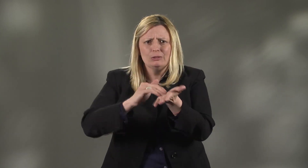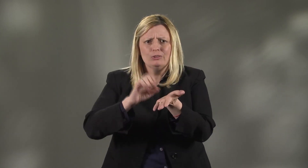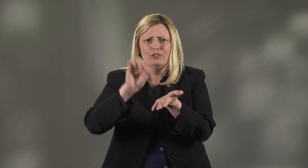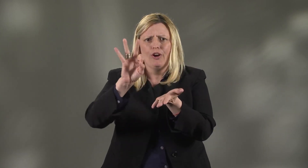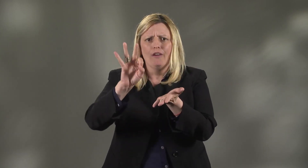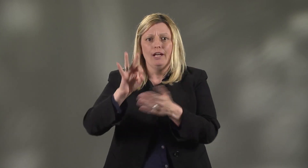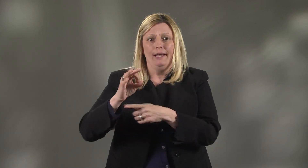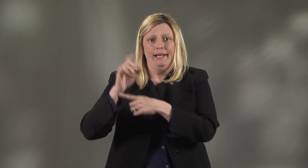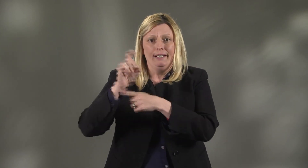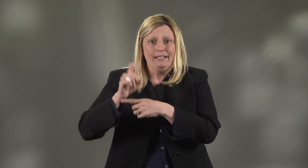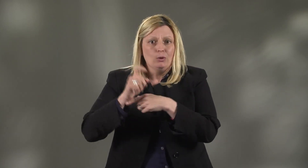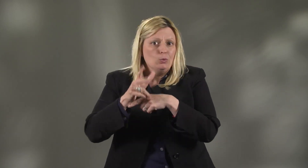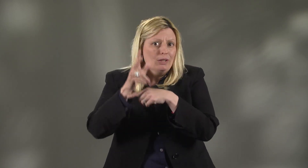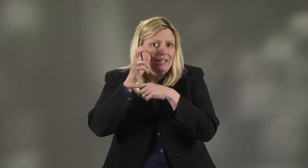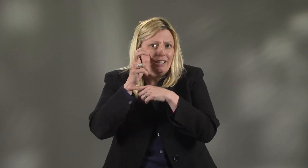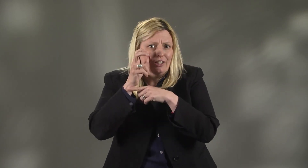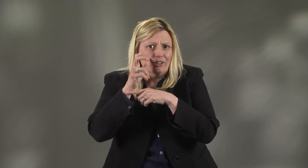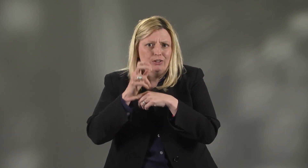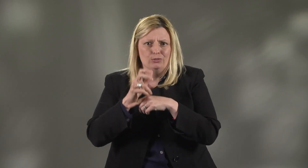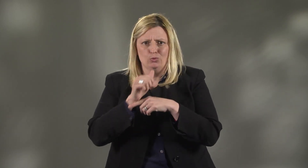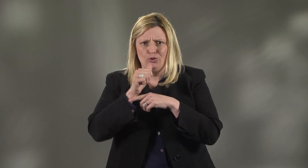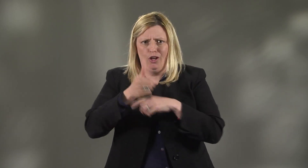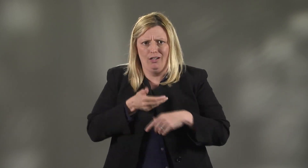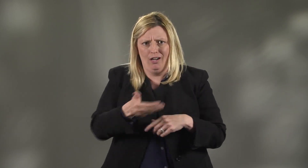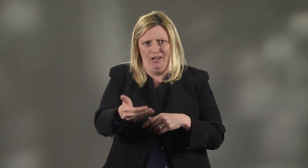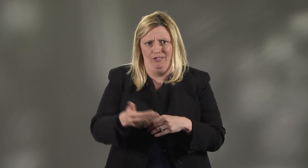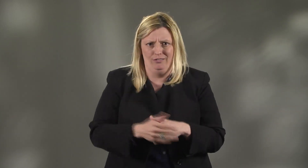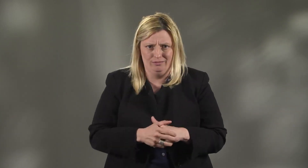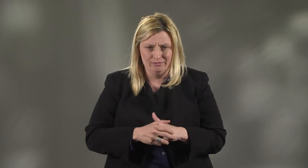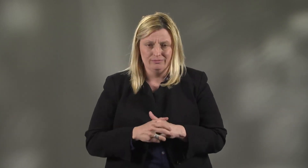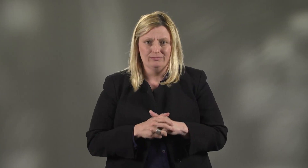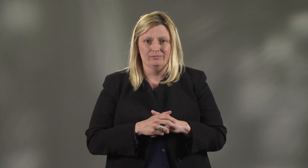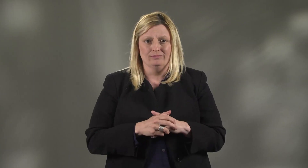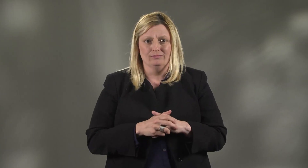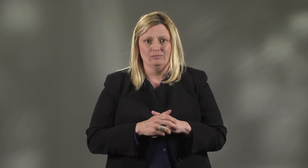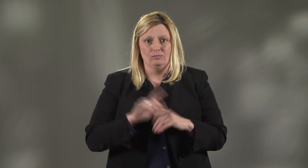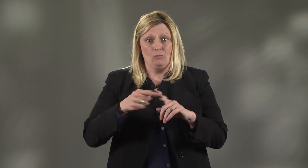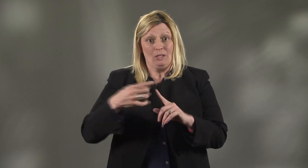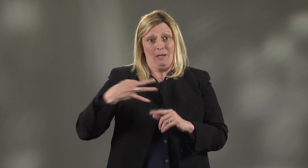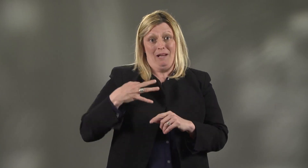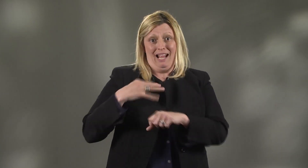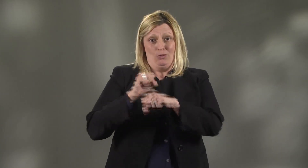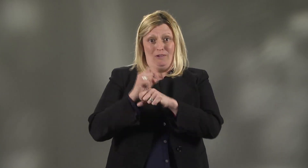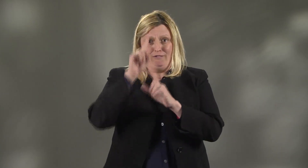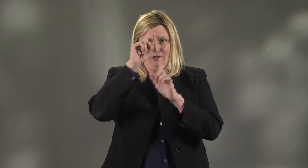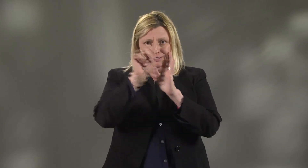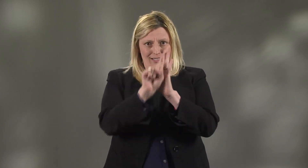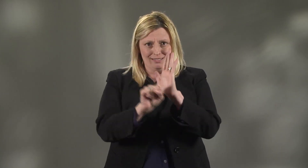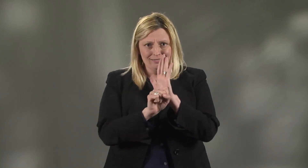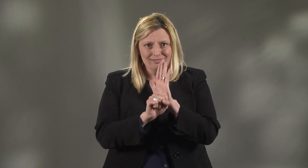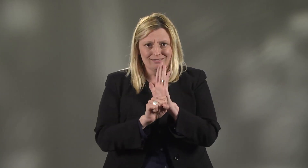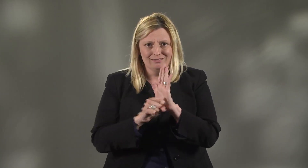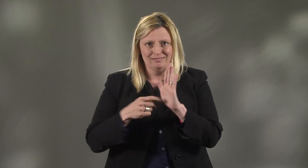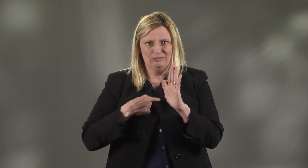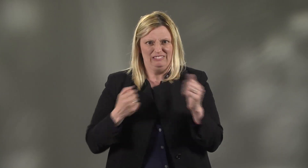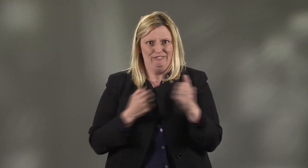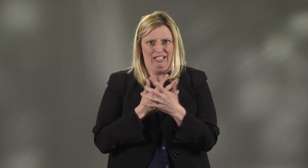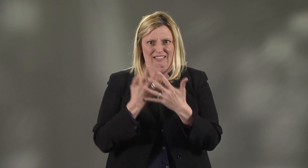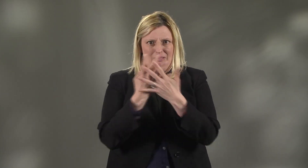That camp never once used the excuse of having to hear as a reason not to hire me. When I applied to work for the State,